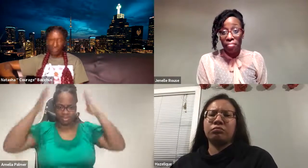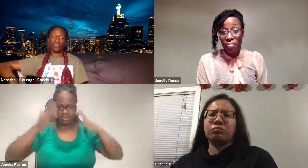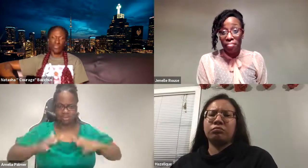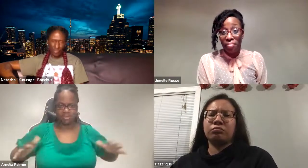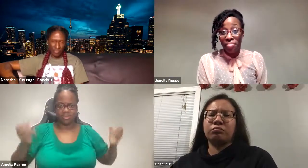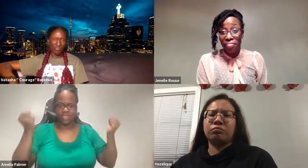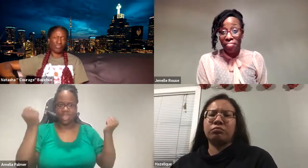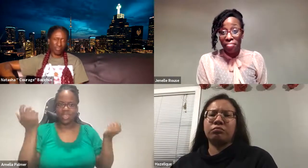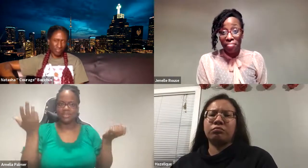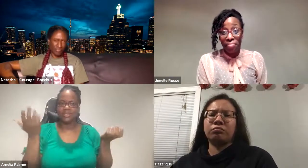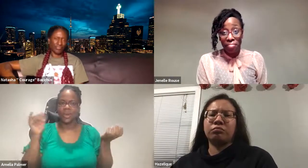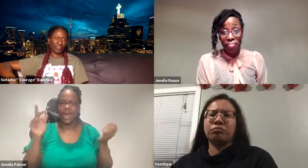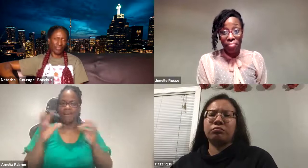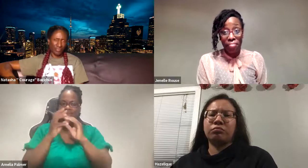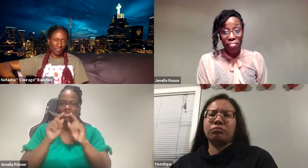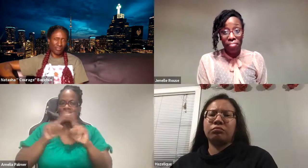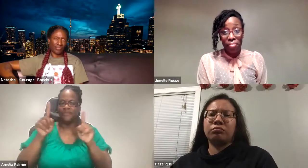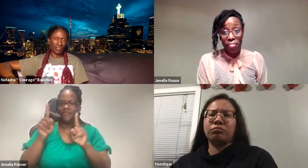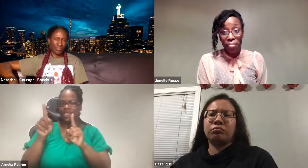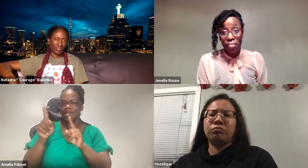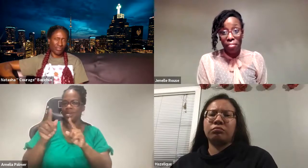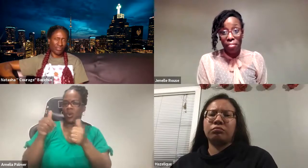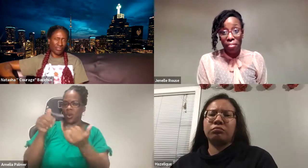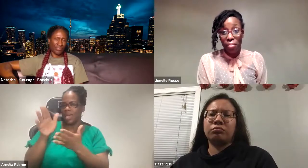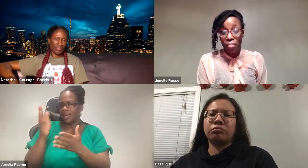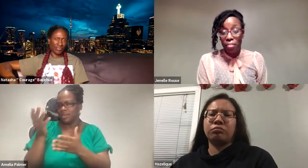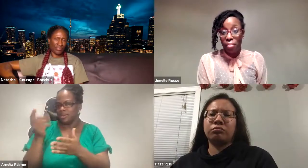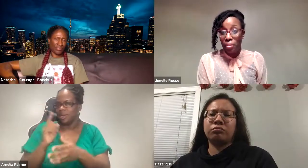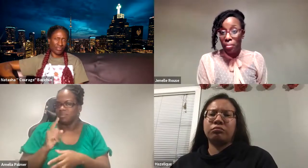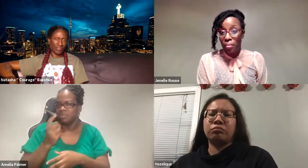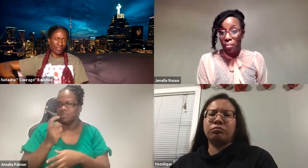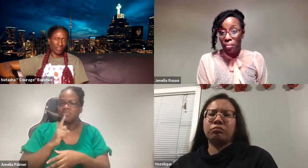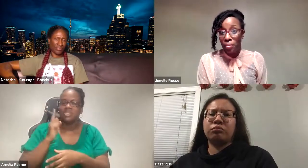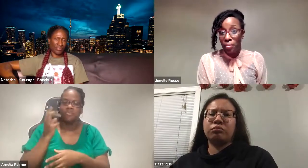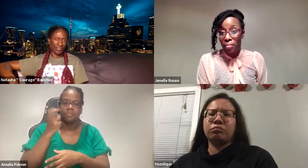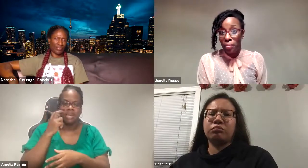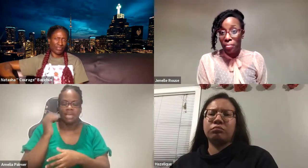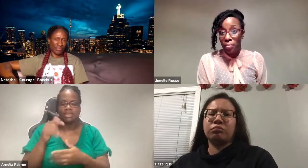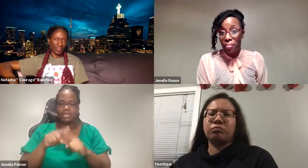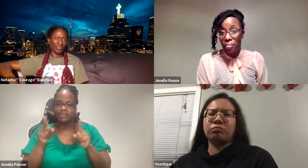the location, the face, who you're signing to and so on and so there's different approaches